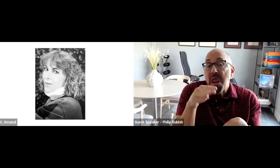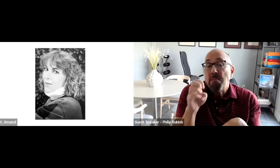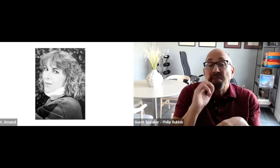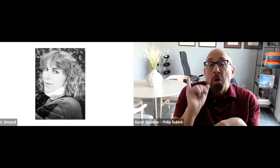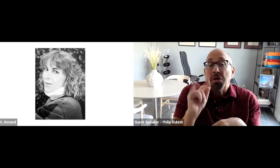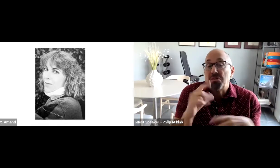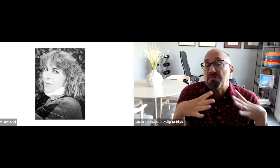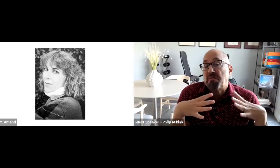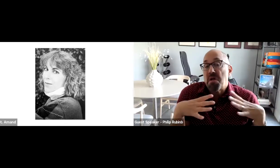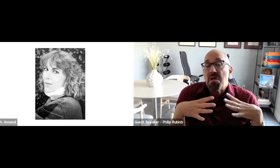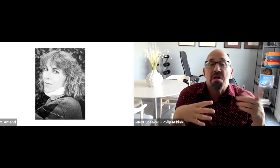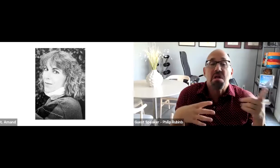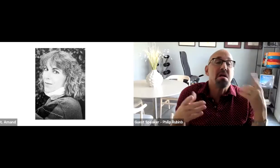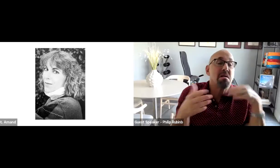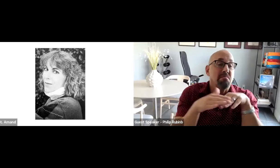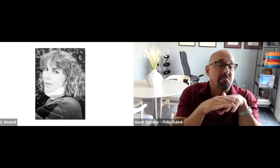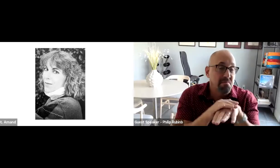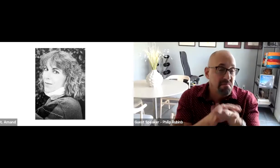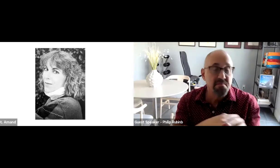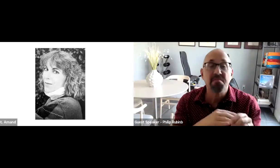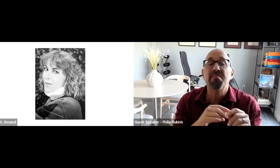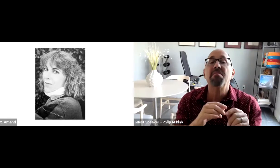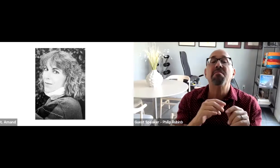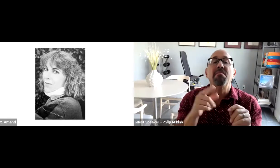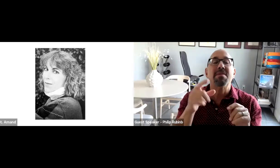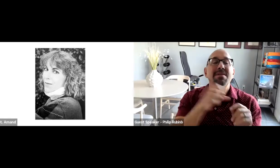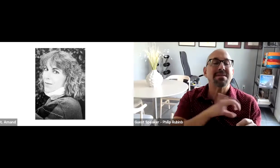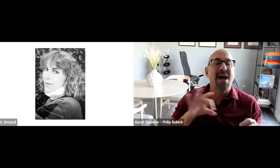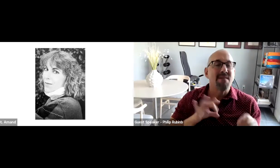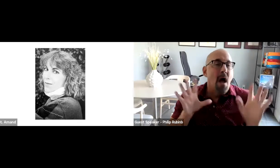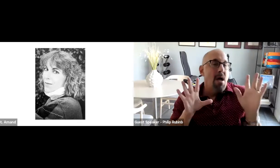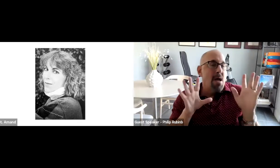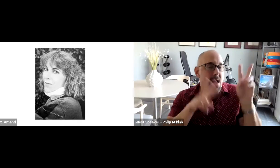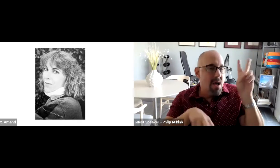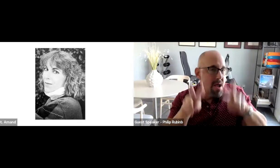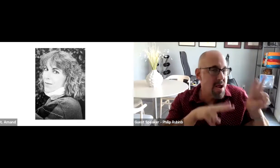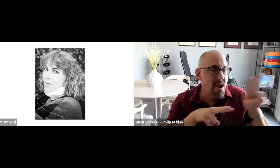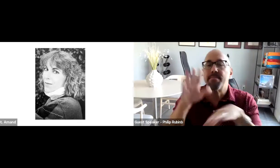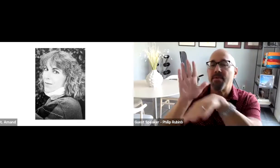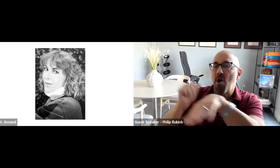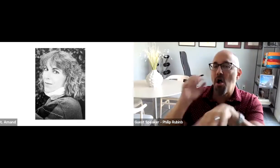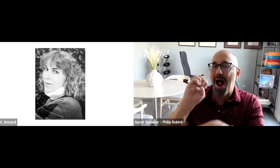if they could get Julianna a gig being a model. So she said, "Sure, why not? Let's go see what we can do,"